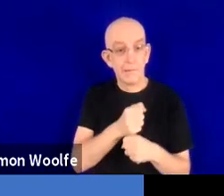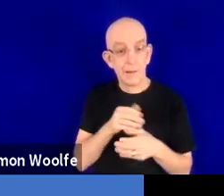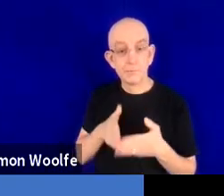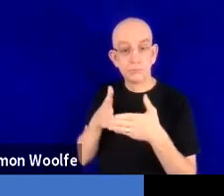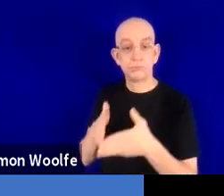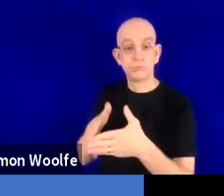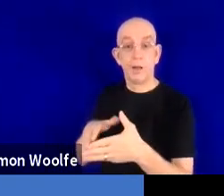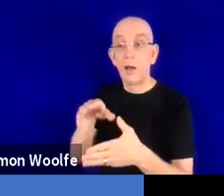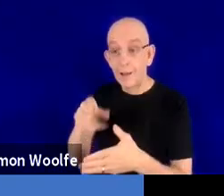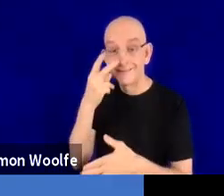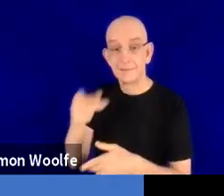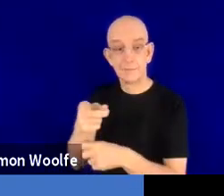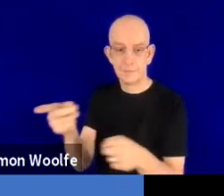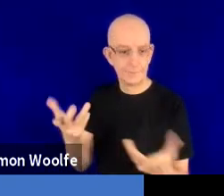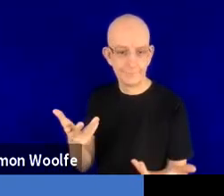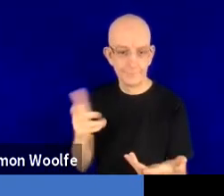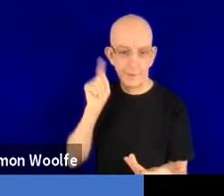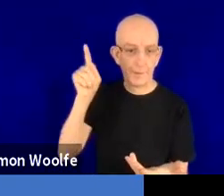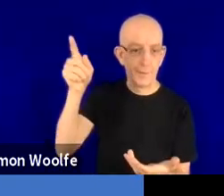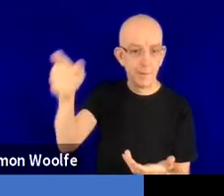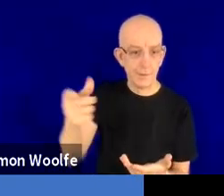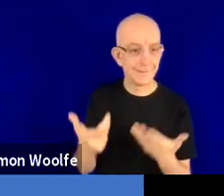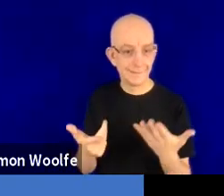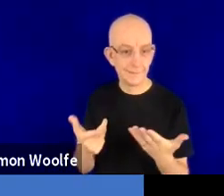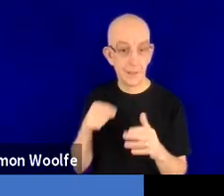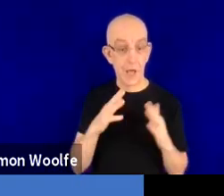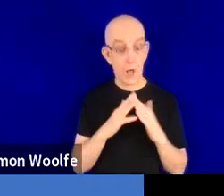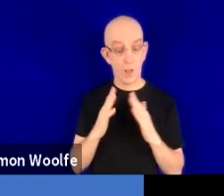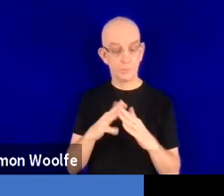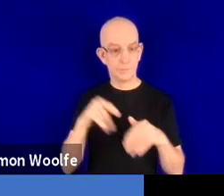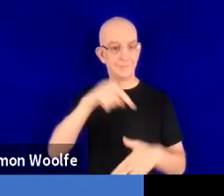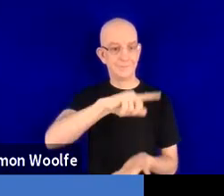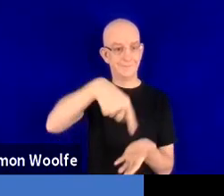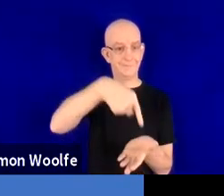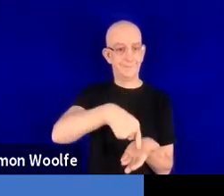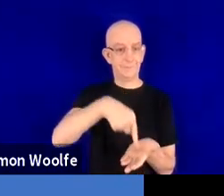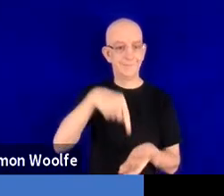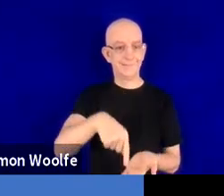The issue there is that this kind of ad hoc expansion trying to identify person with disability in the time of crisis